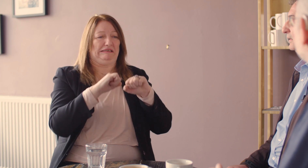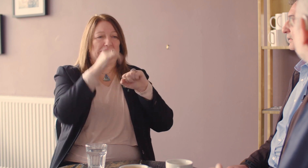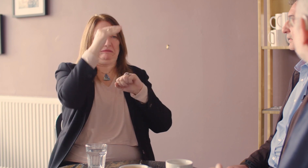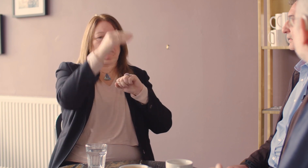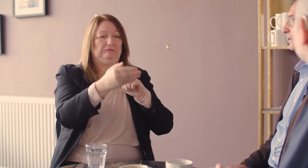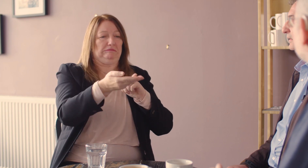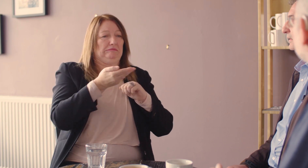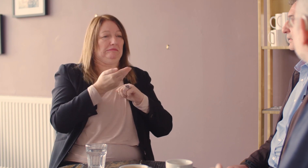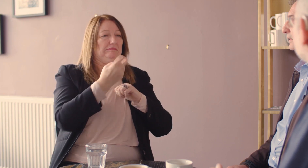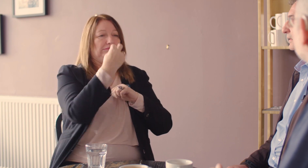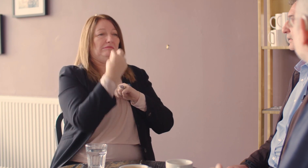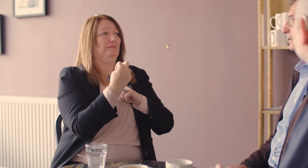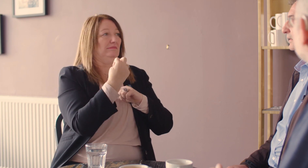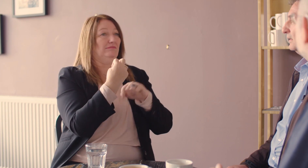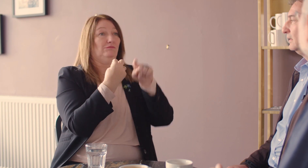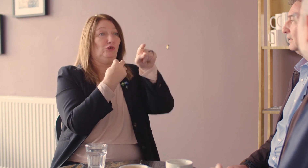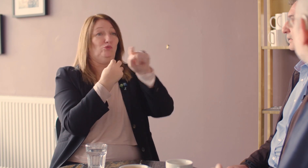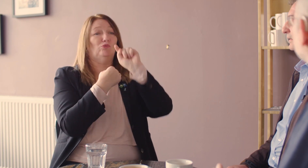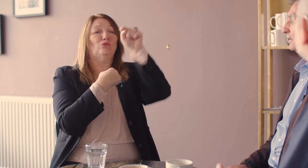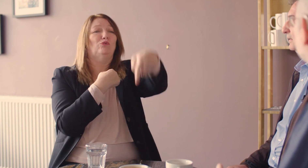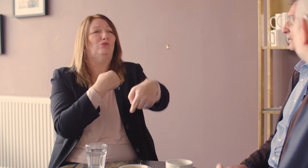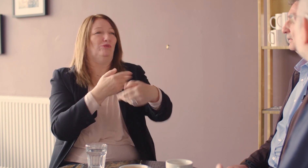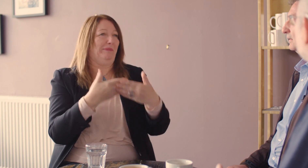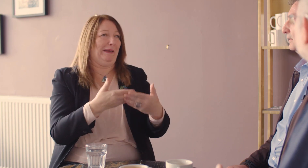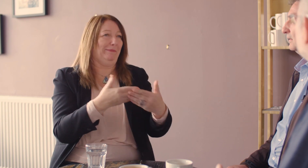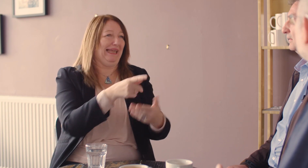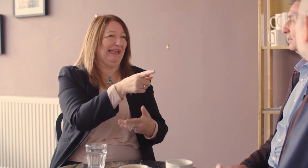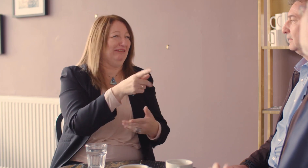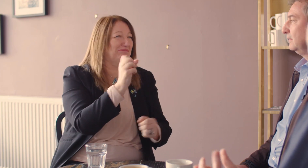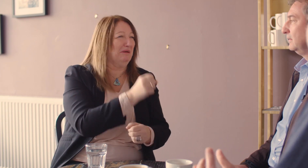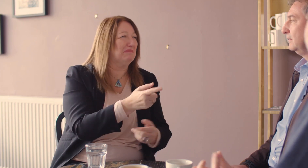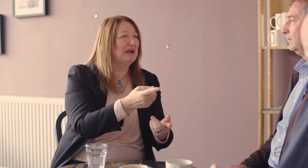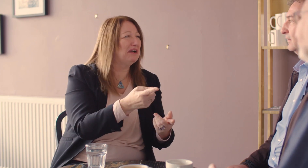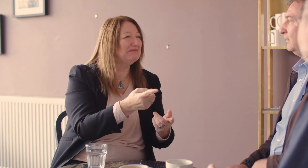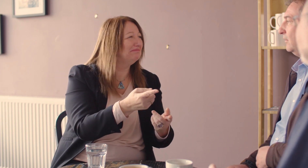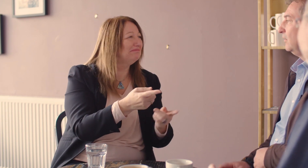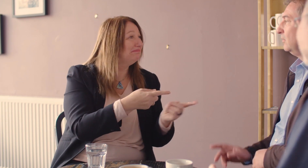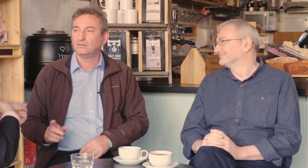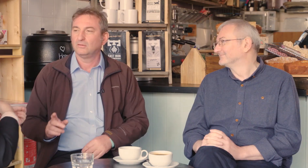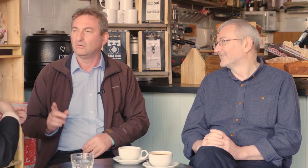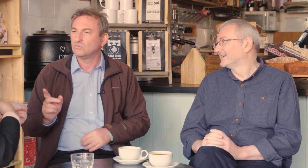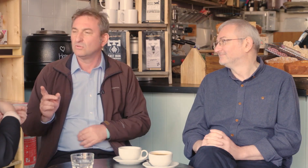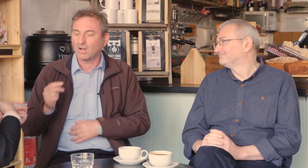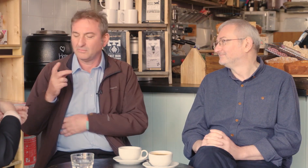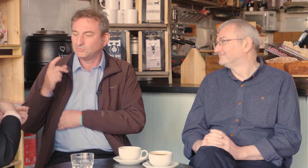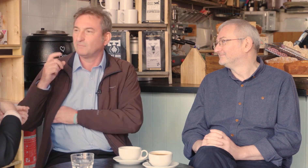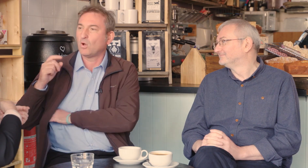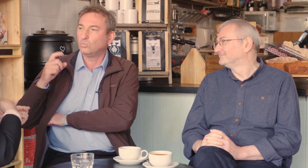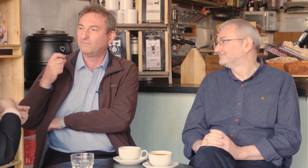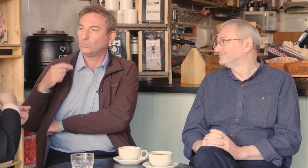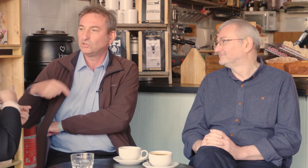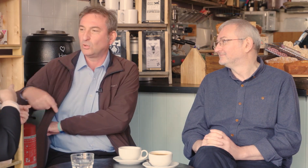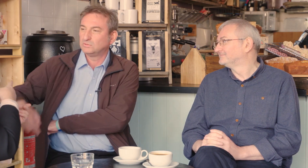with Tony behind you - but as you say, you were only a baby. I've got some photos here.